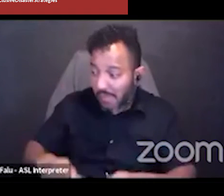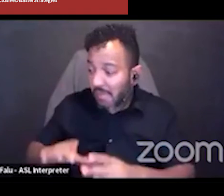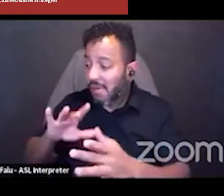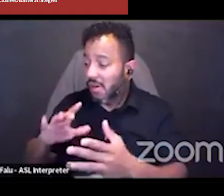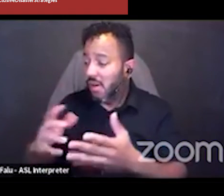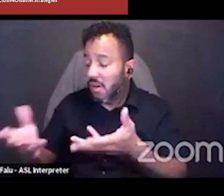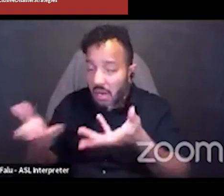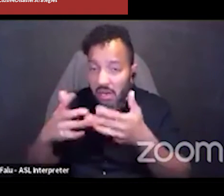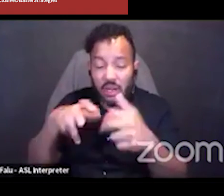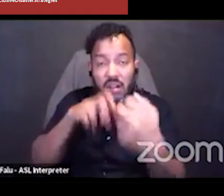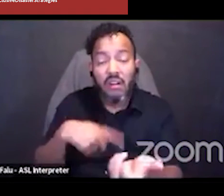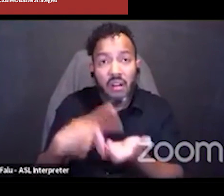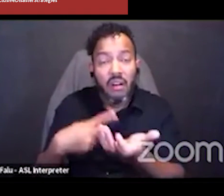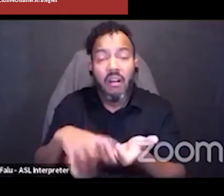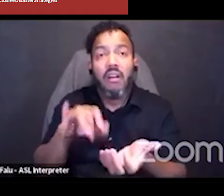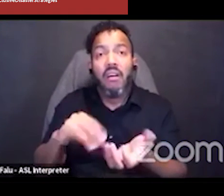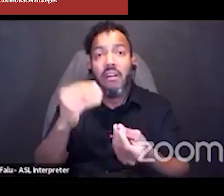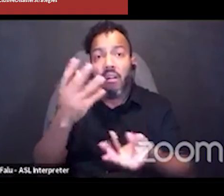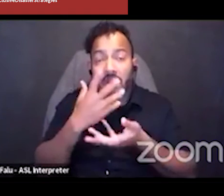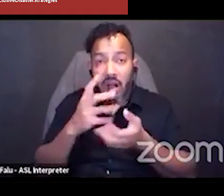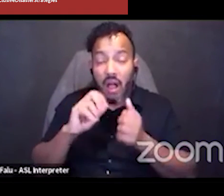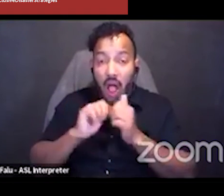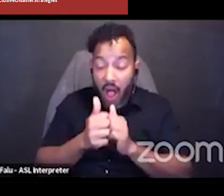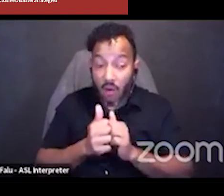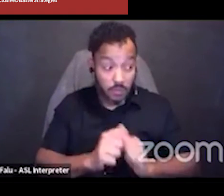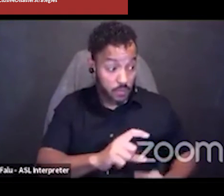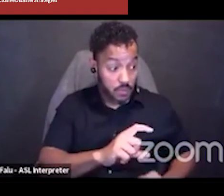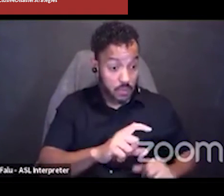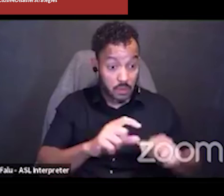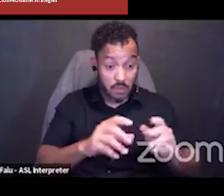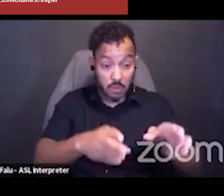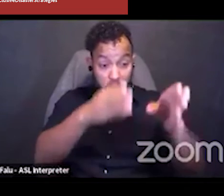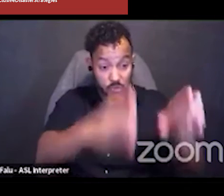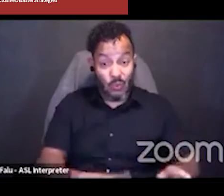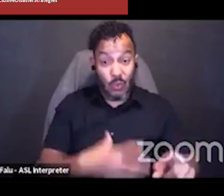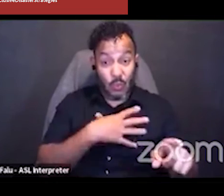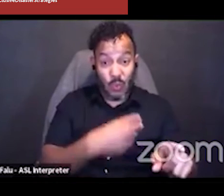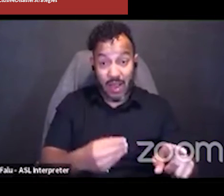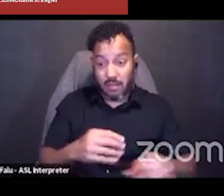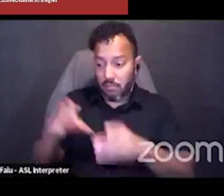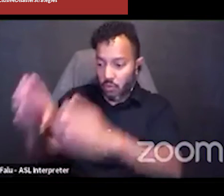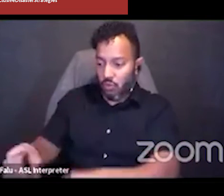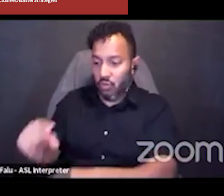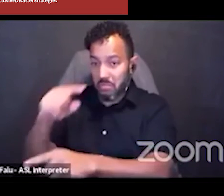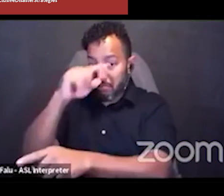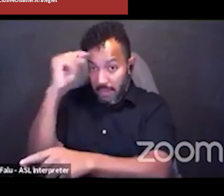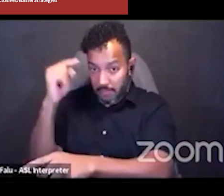of how police respond to a white versus a black activist.